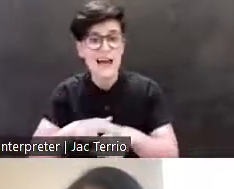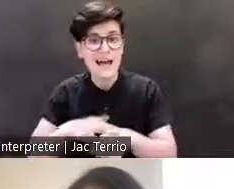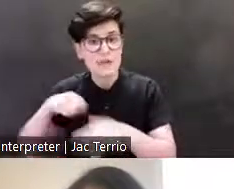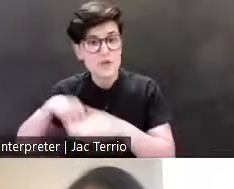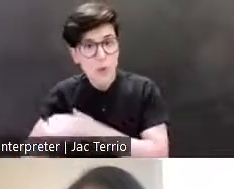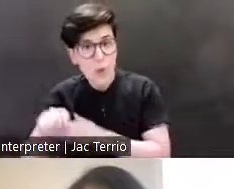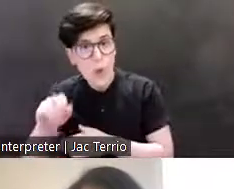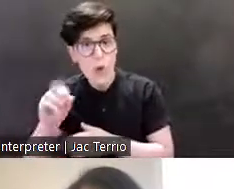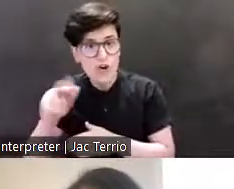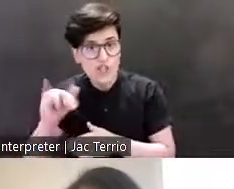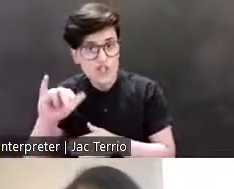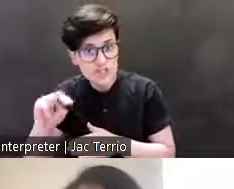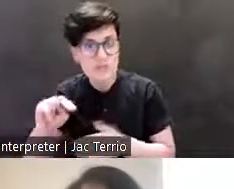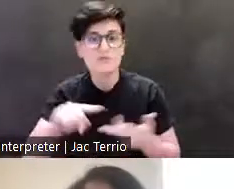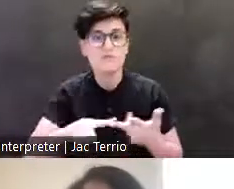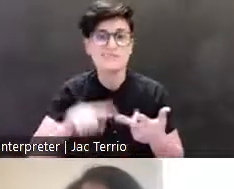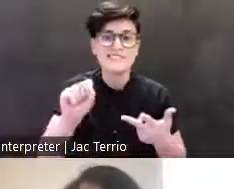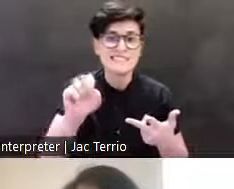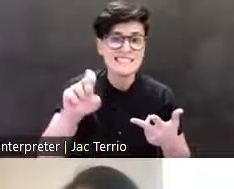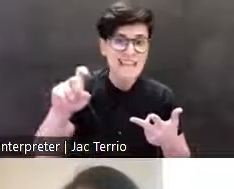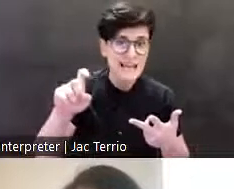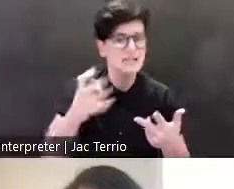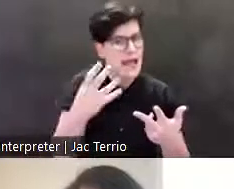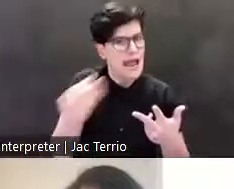Sex, including gender identity and sexual orientation.